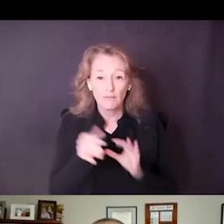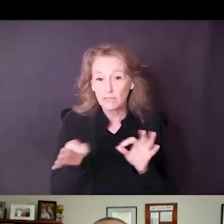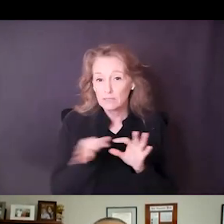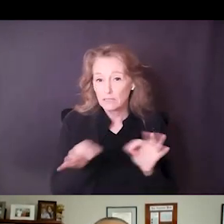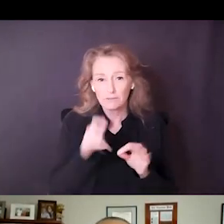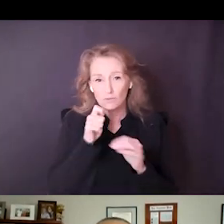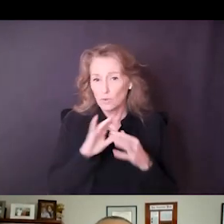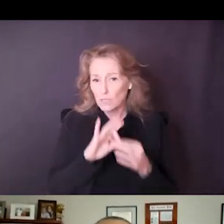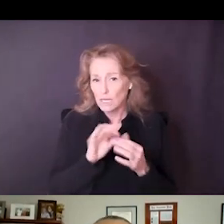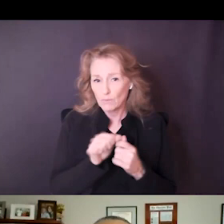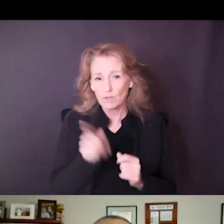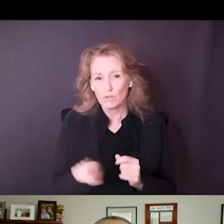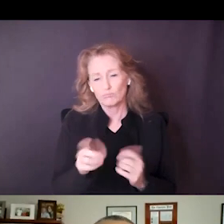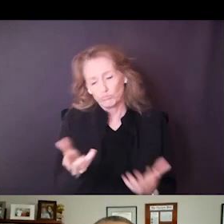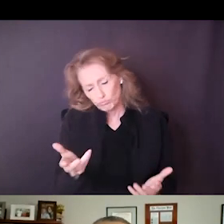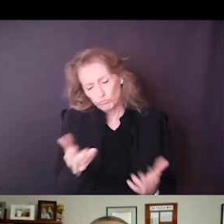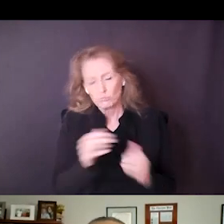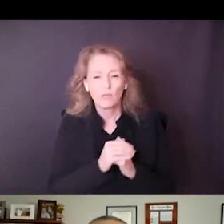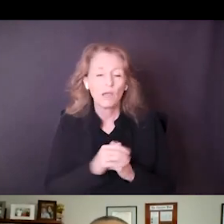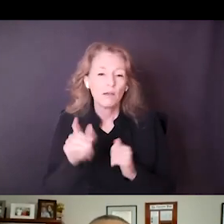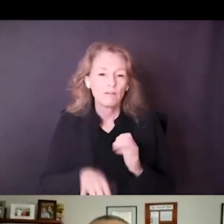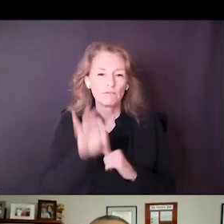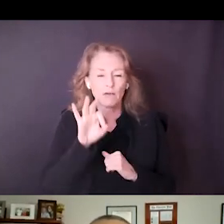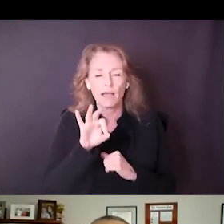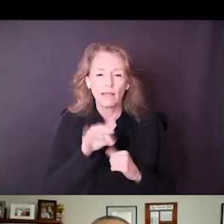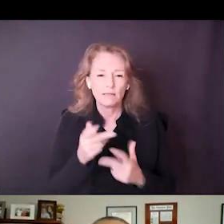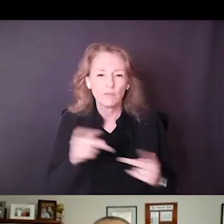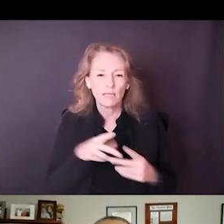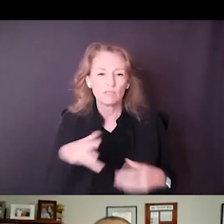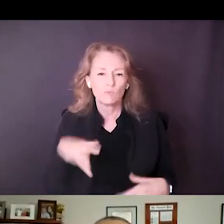I URGE YOU TO FIND A PLACE IN YOUR BEING WHERE HOPE AND EMPATHY